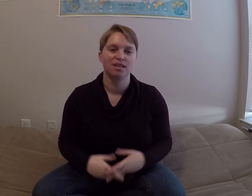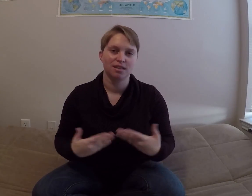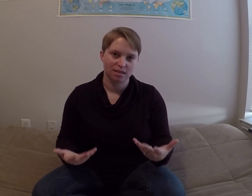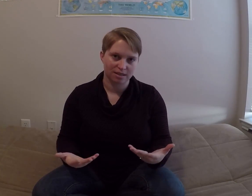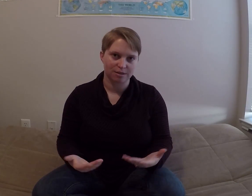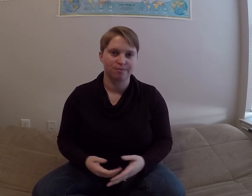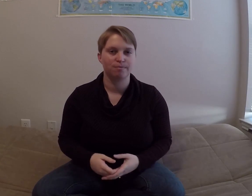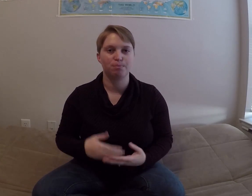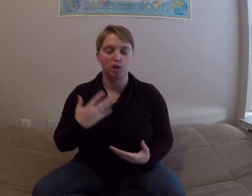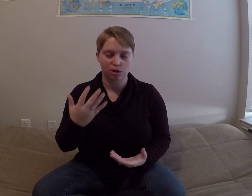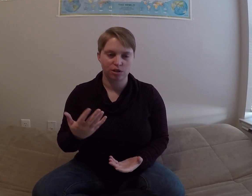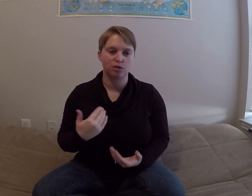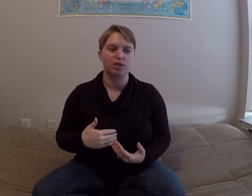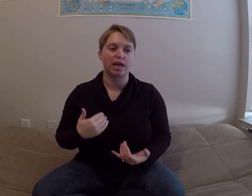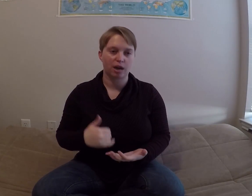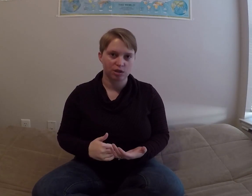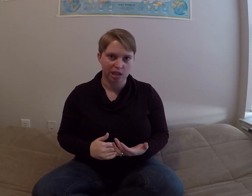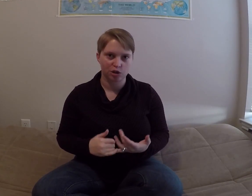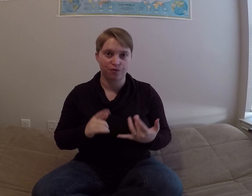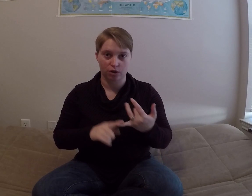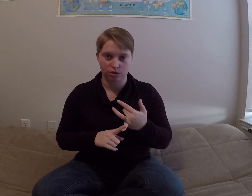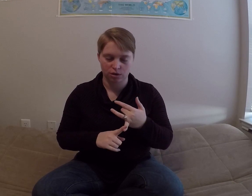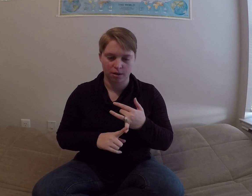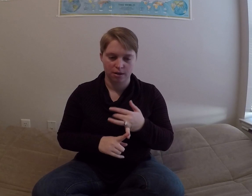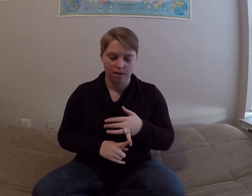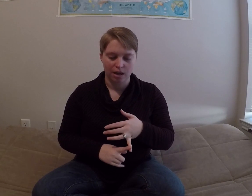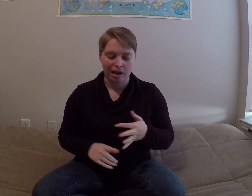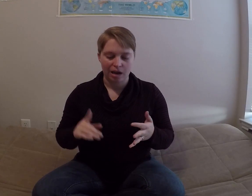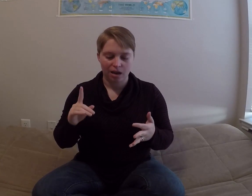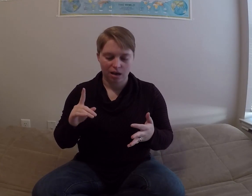So be sure to get our attention first.